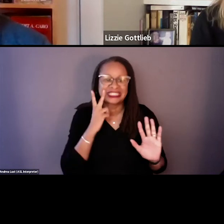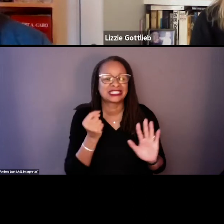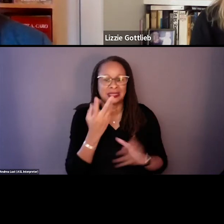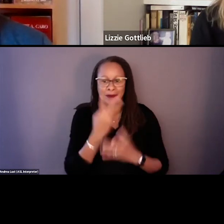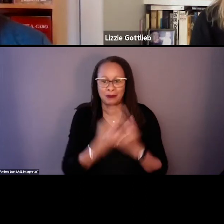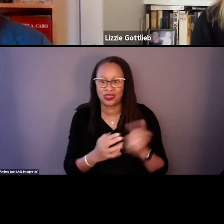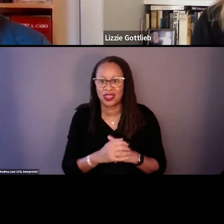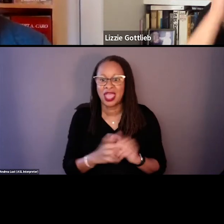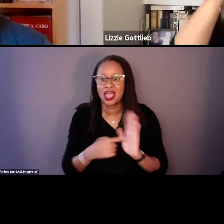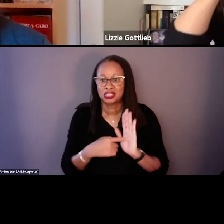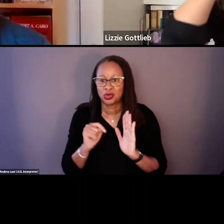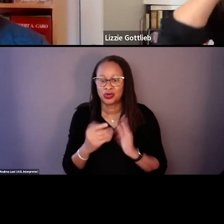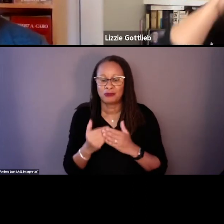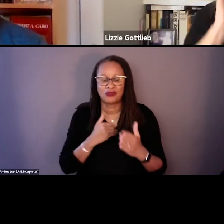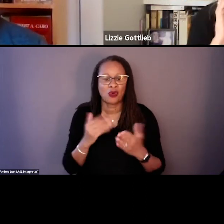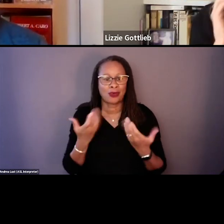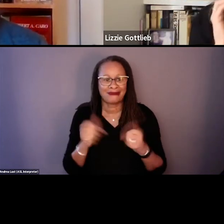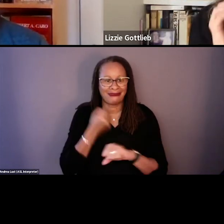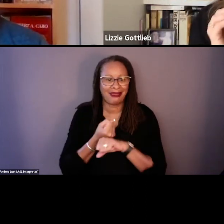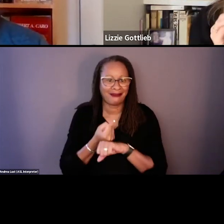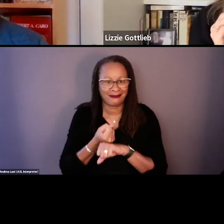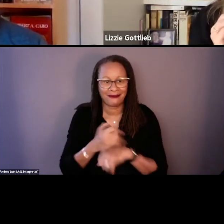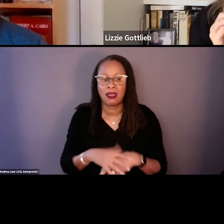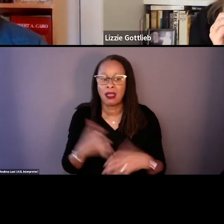I showed it to them before we were totally locked.